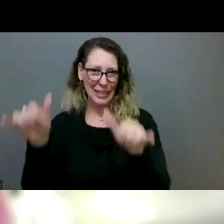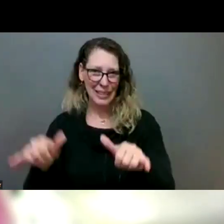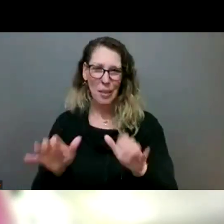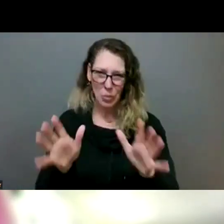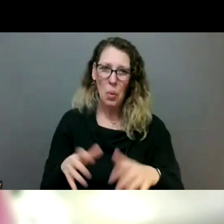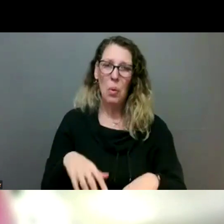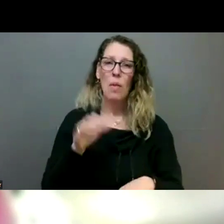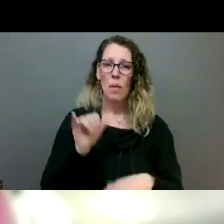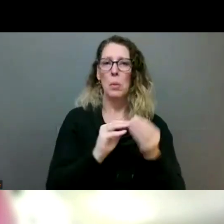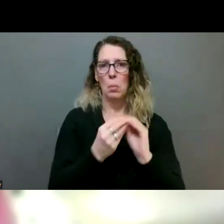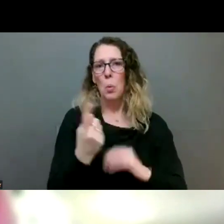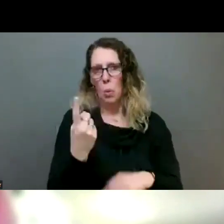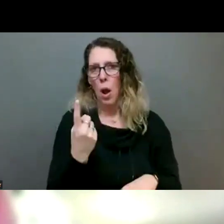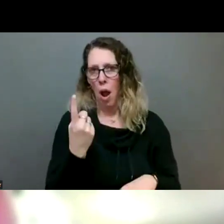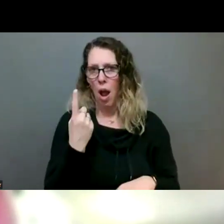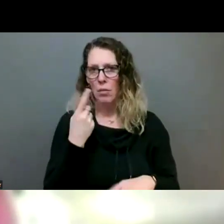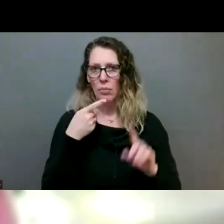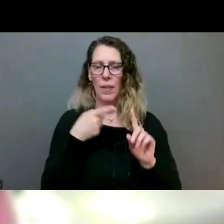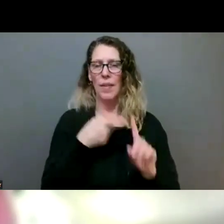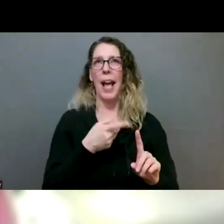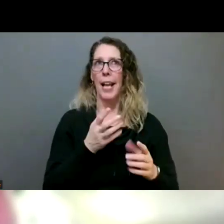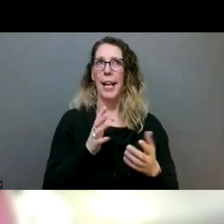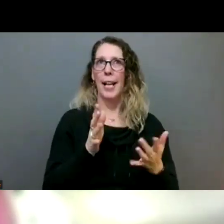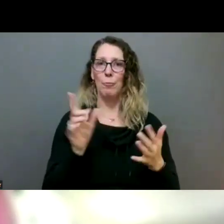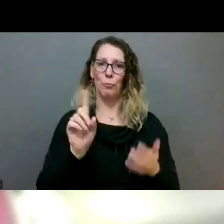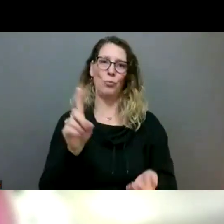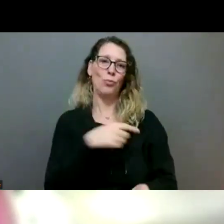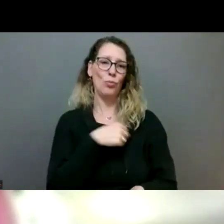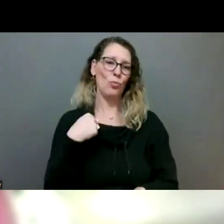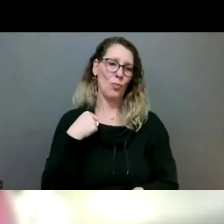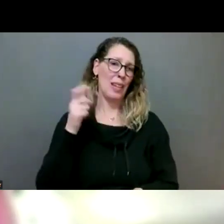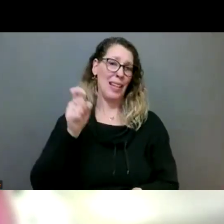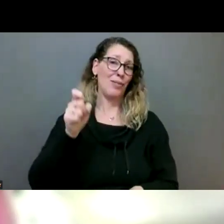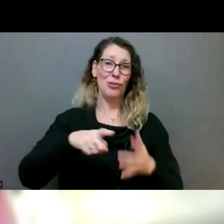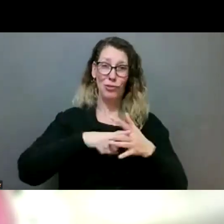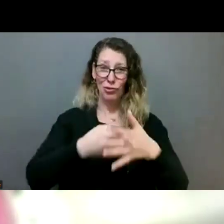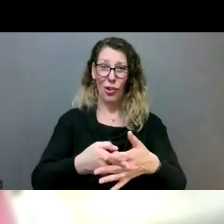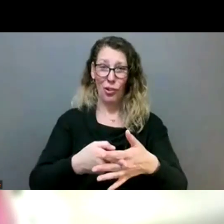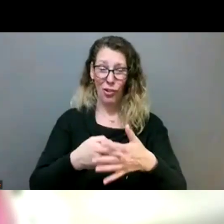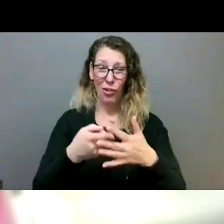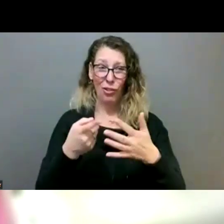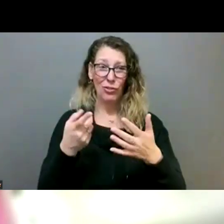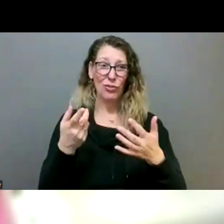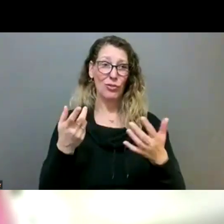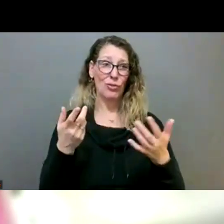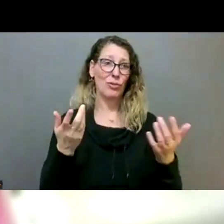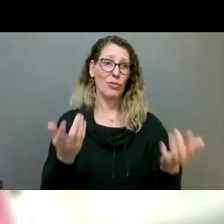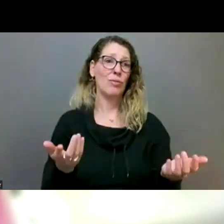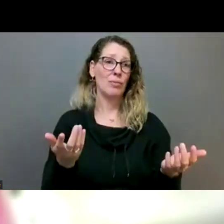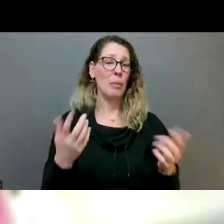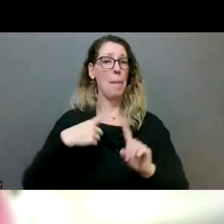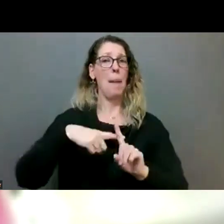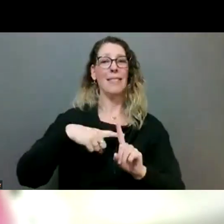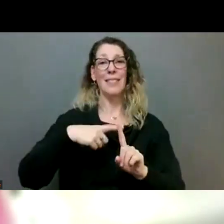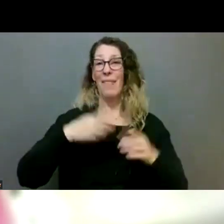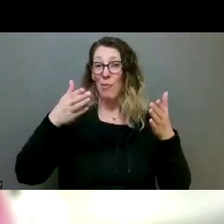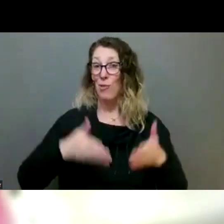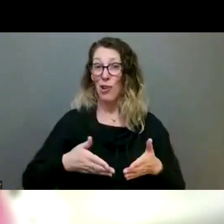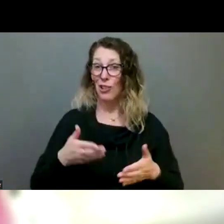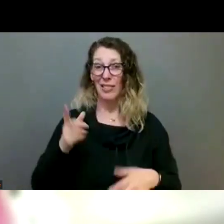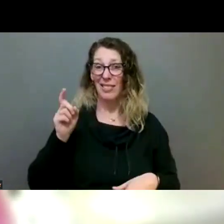number one that's where we have to start off with is just being that positive person. Funding part